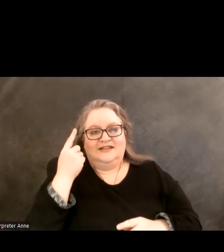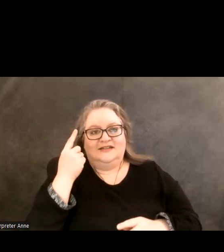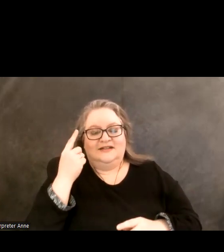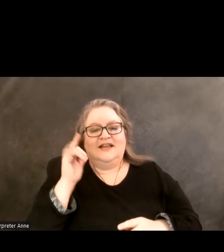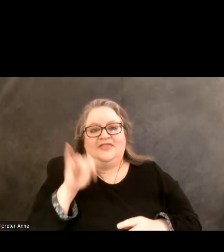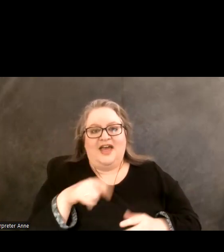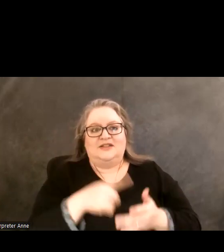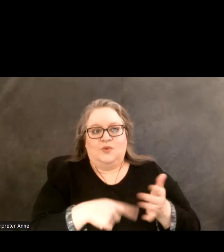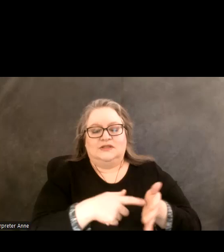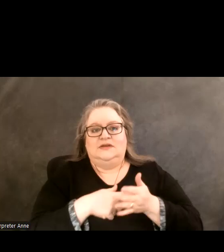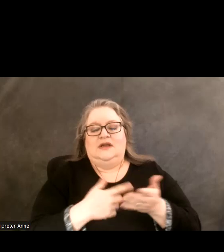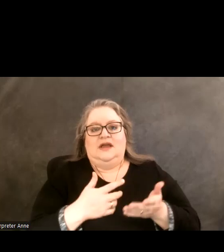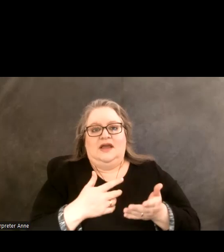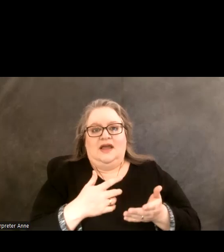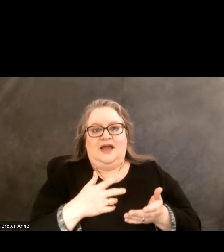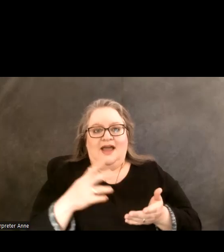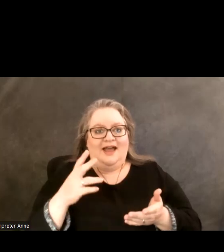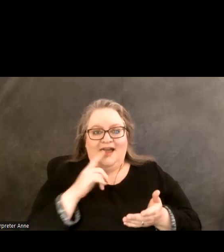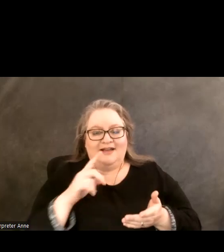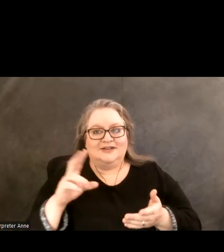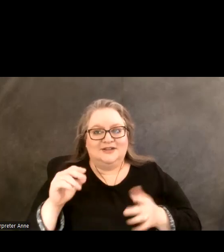takes. Like, no, actually creating access might not be